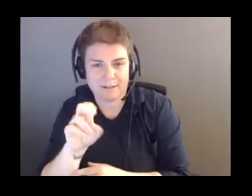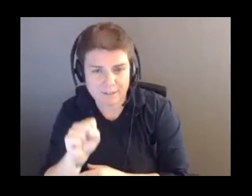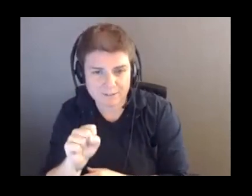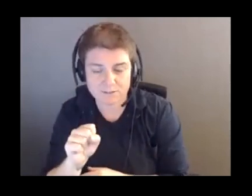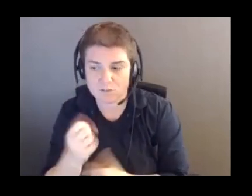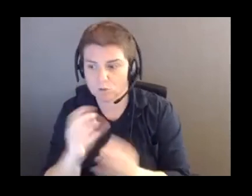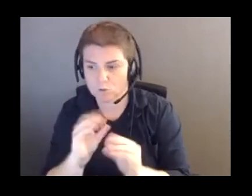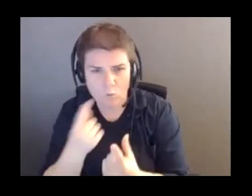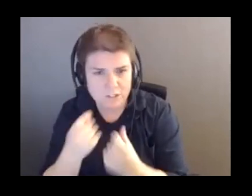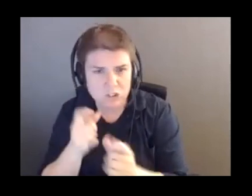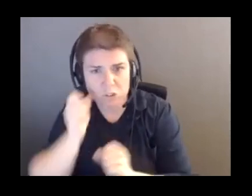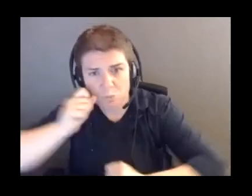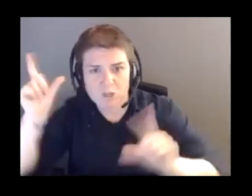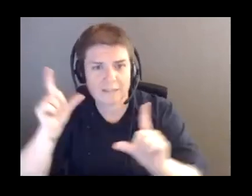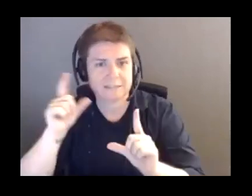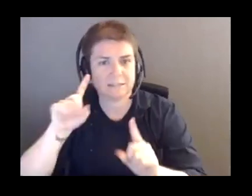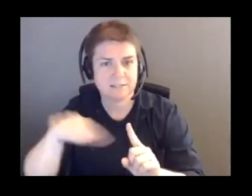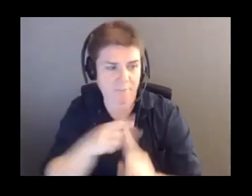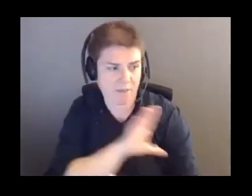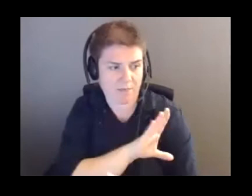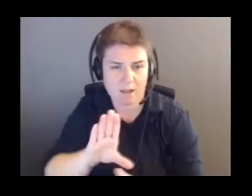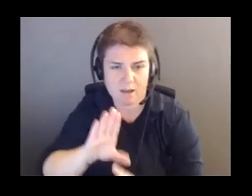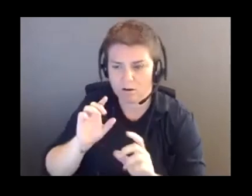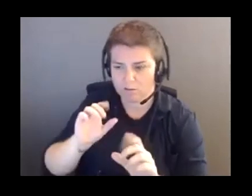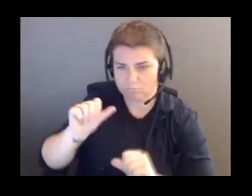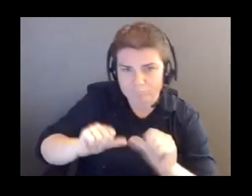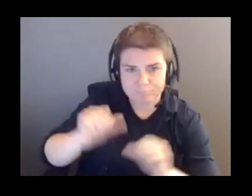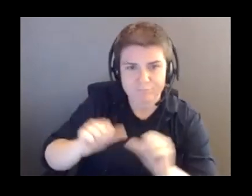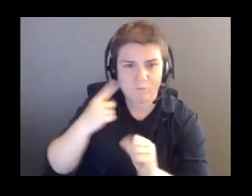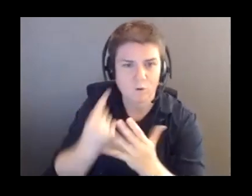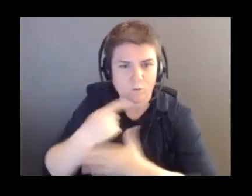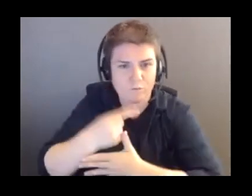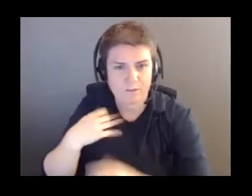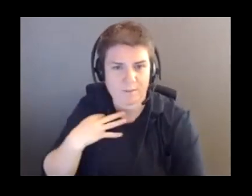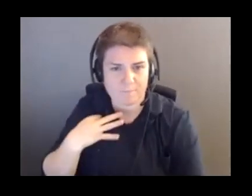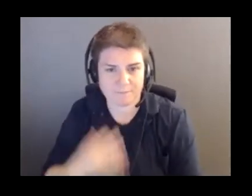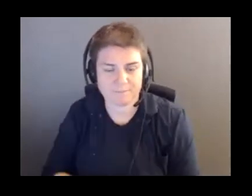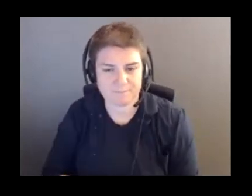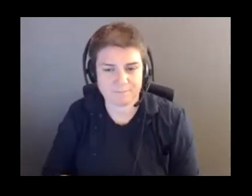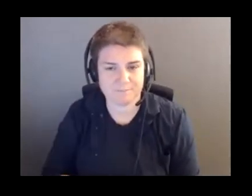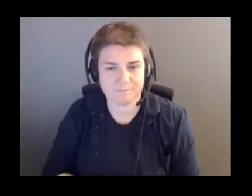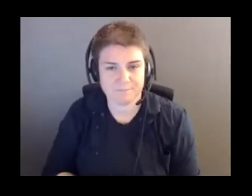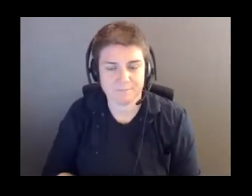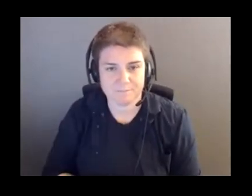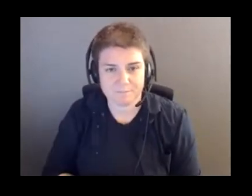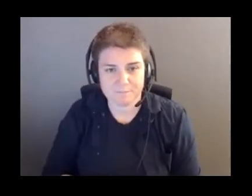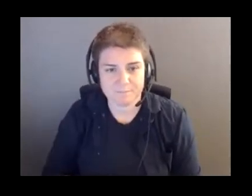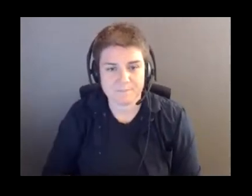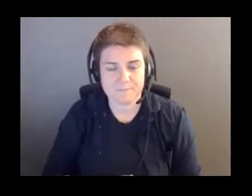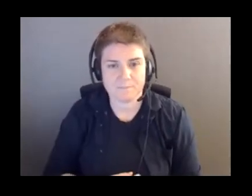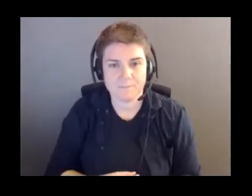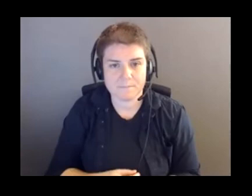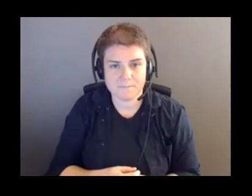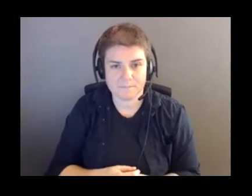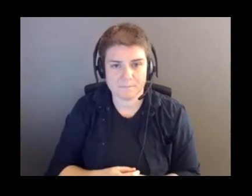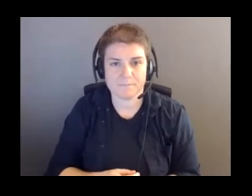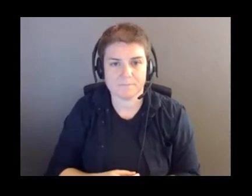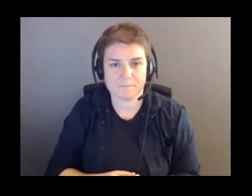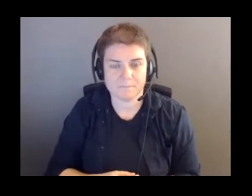about assessors will be considering as they're reviewing your application. So, the assessment